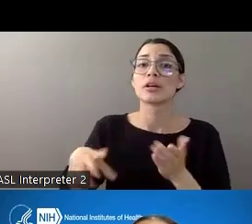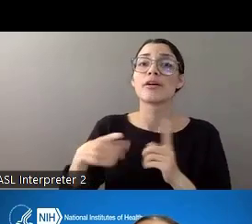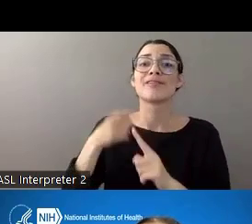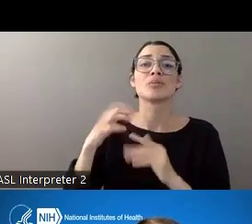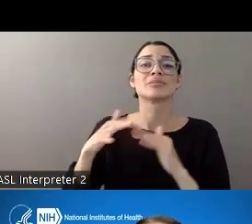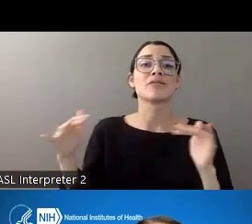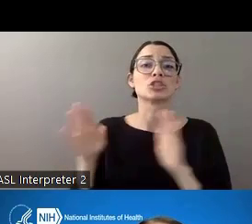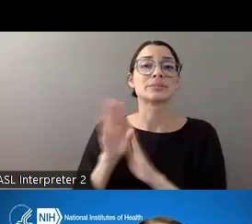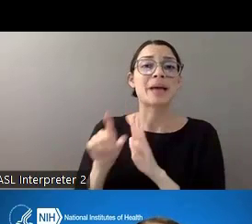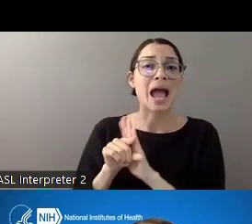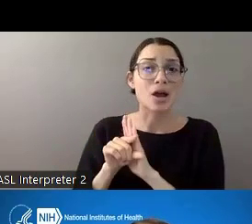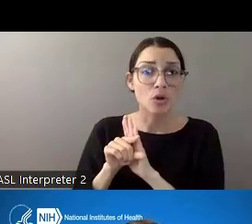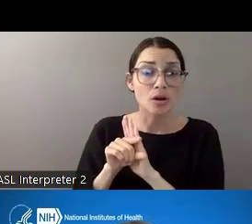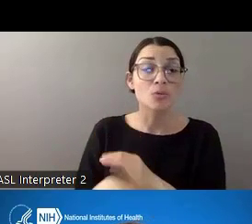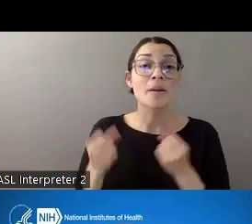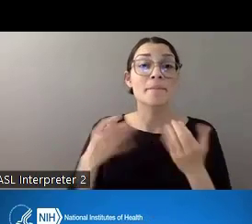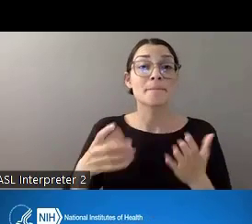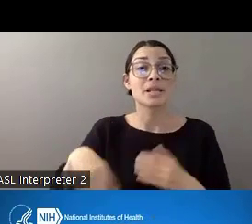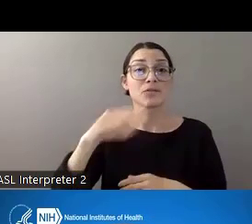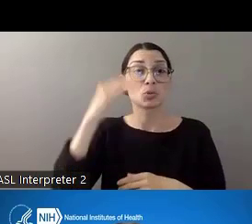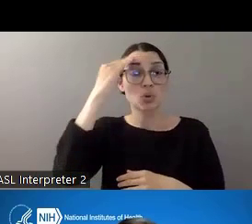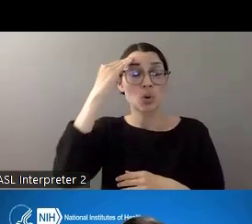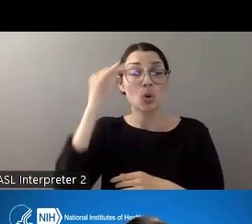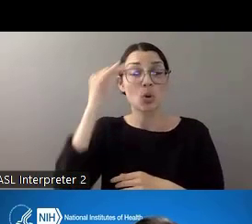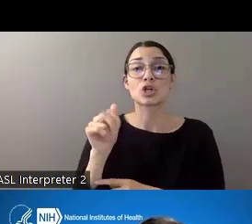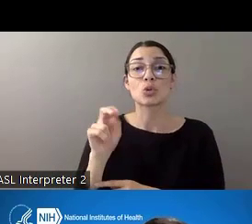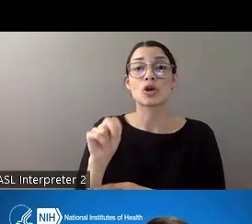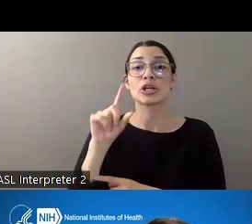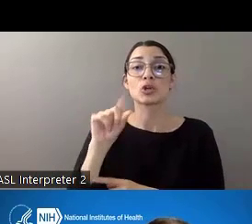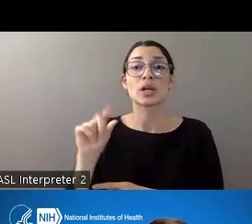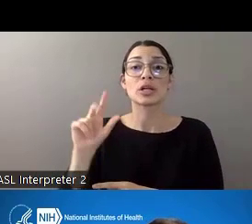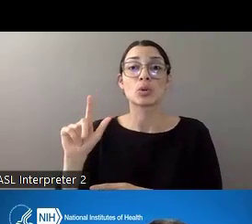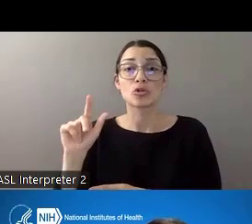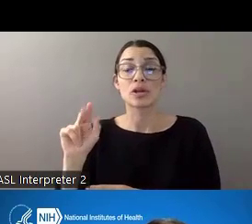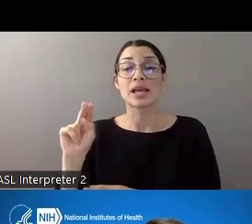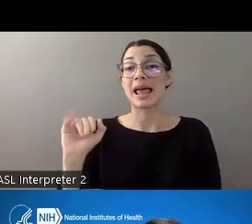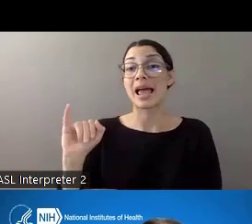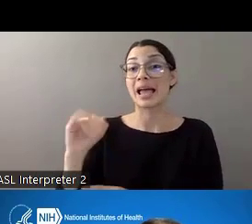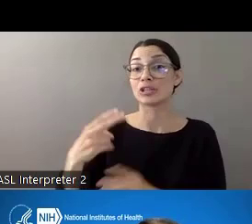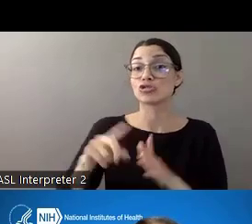As many of you know, in January 2023, NIH started requiring the data management